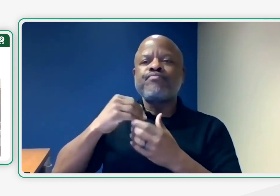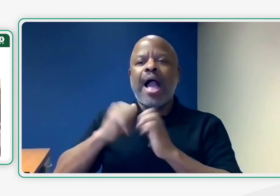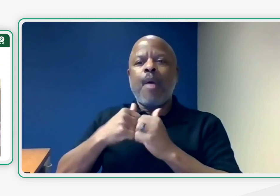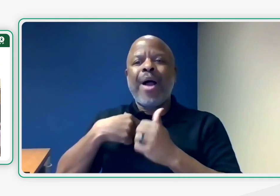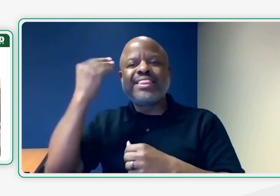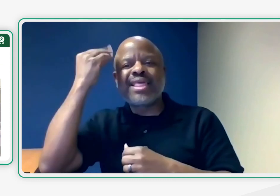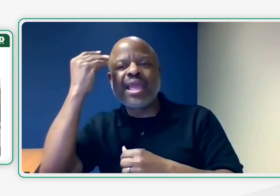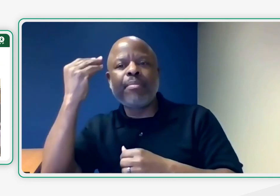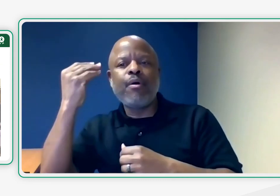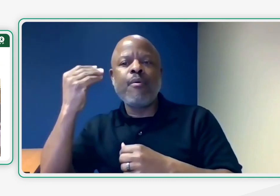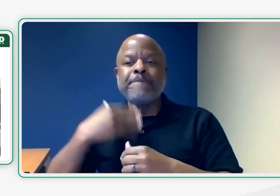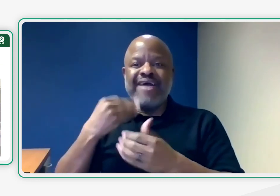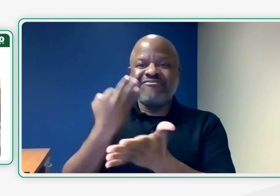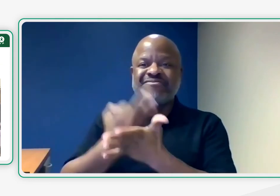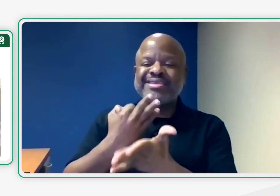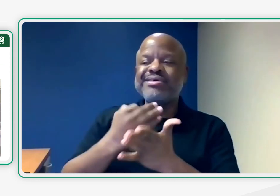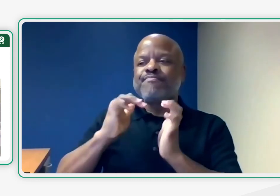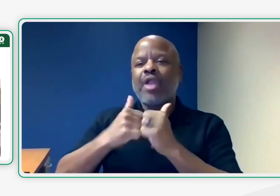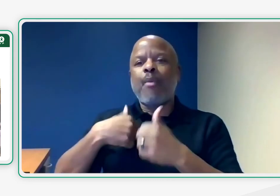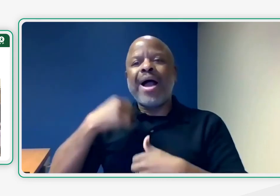You know, before, I'd had several years